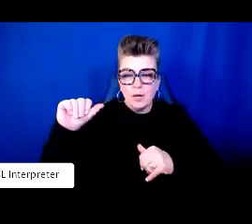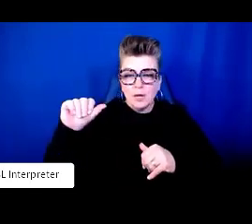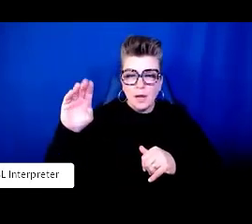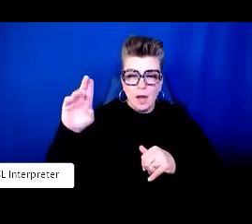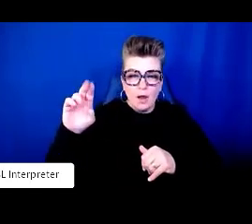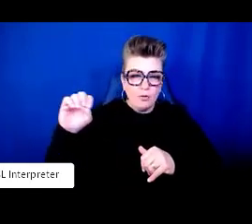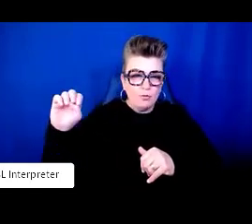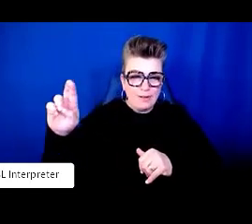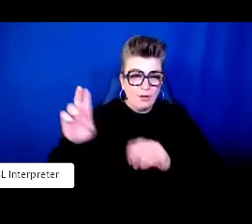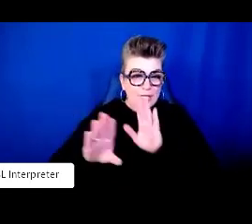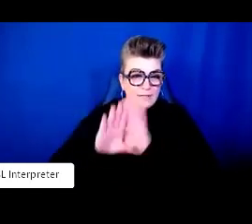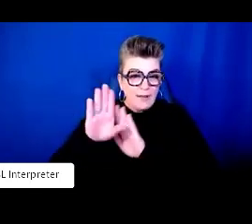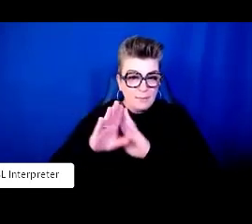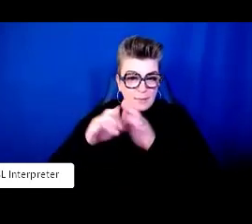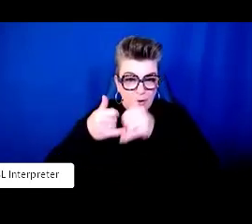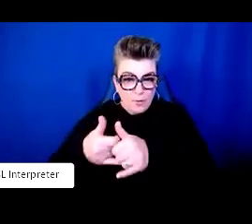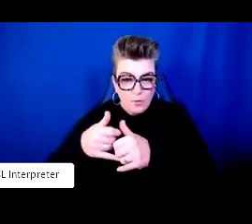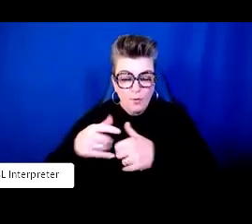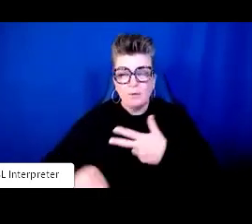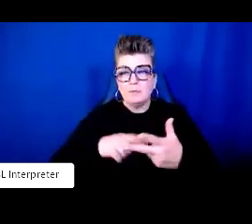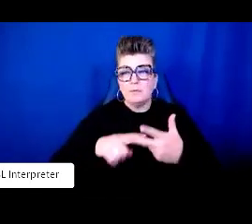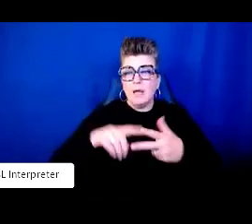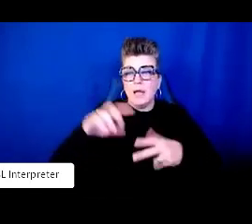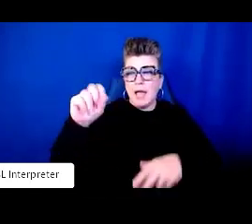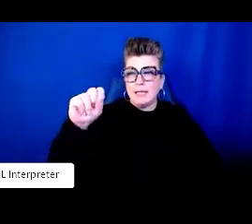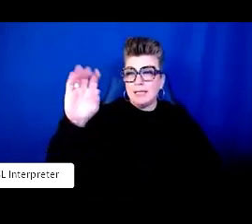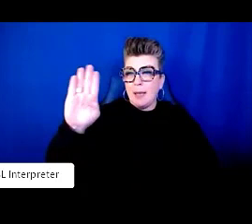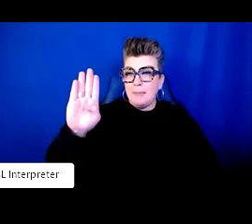including SBIR and STTR and research centers.